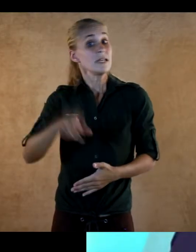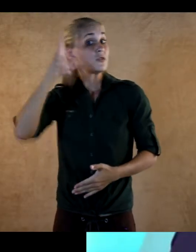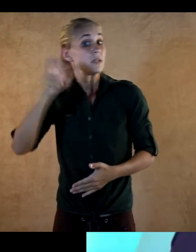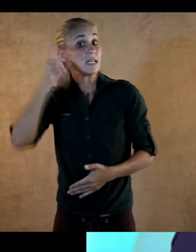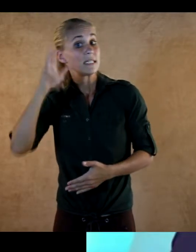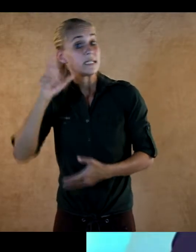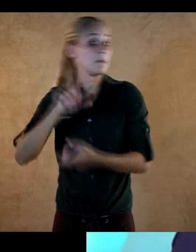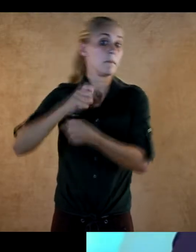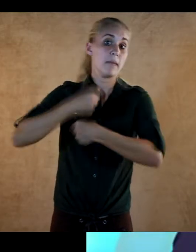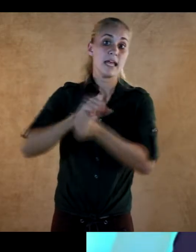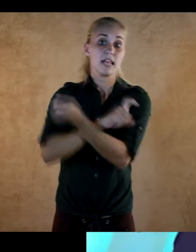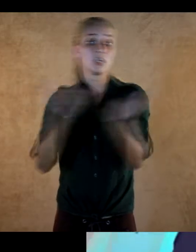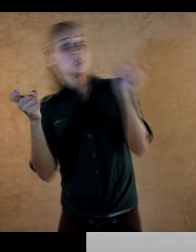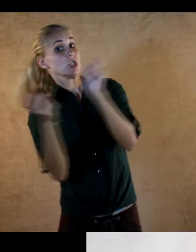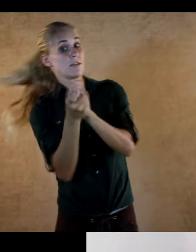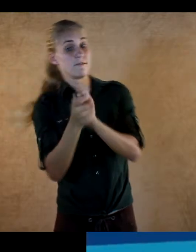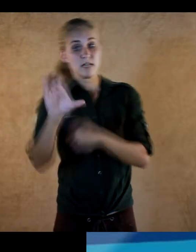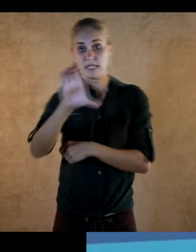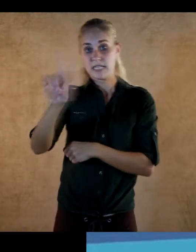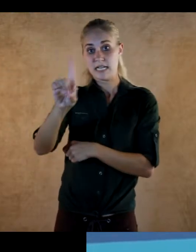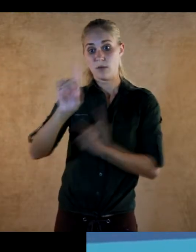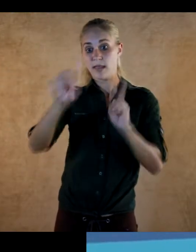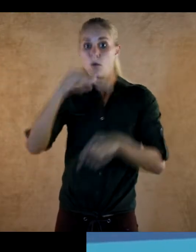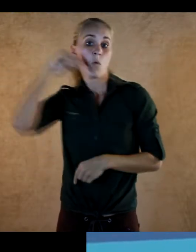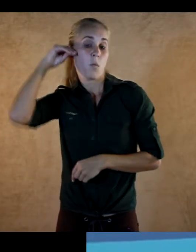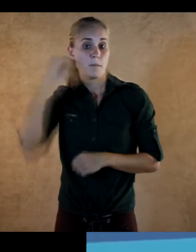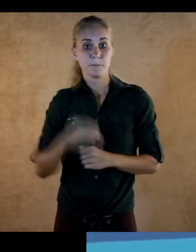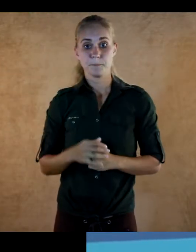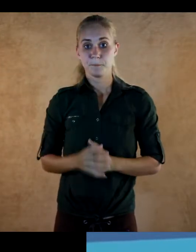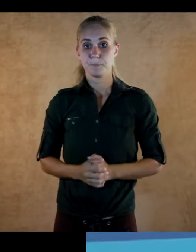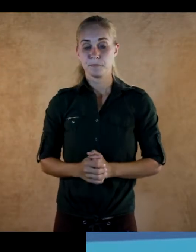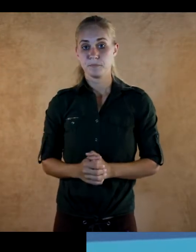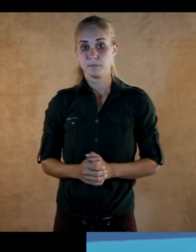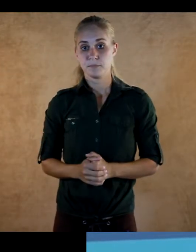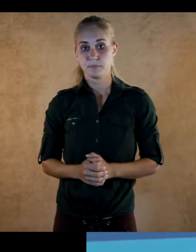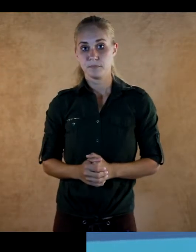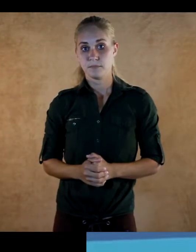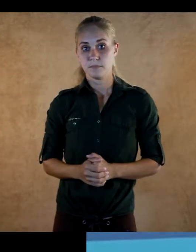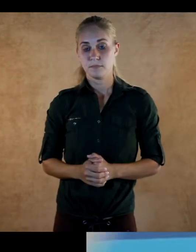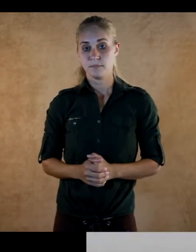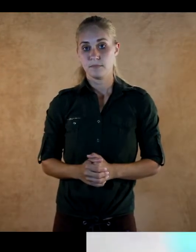on their way home in the car.